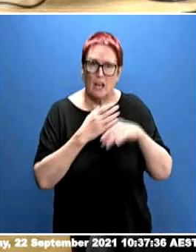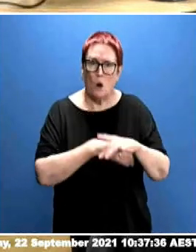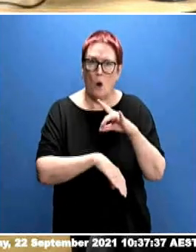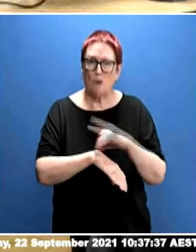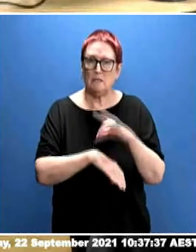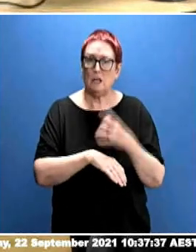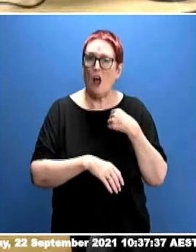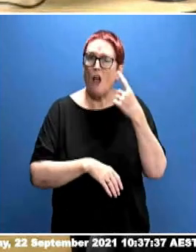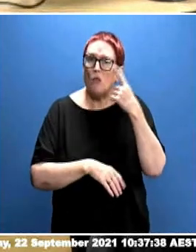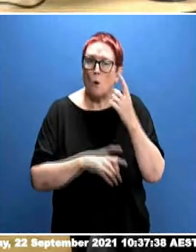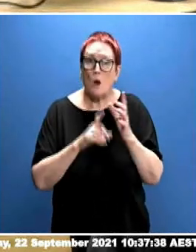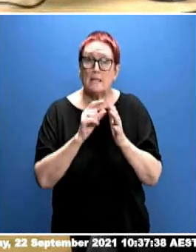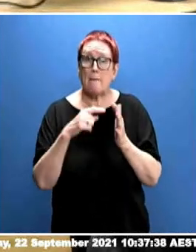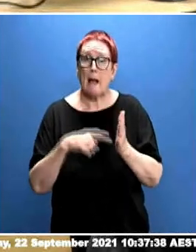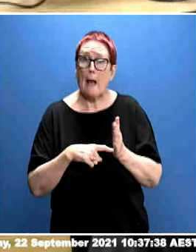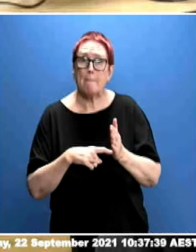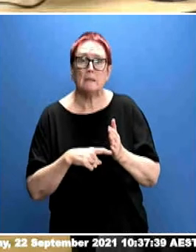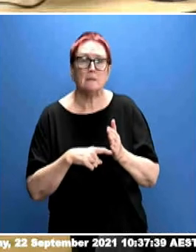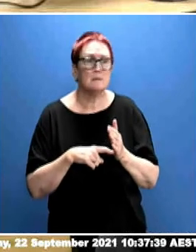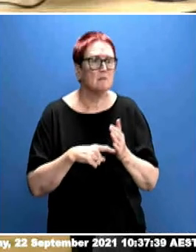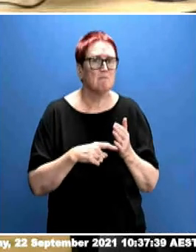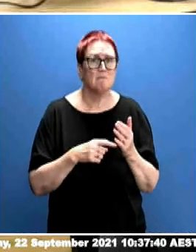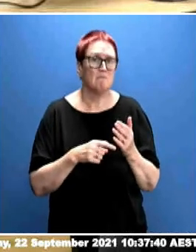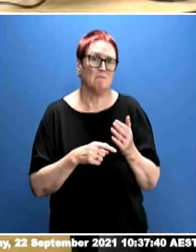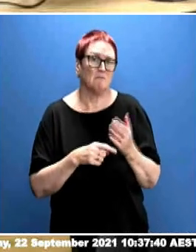they were just using that time to supervise me.